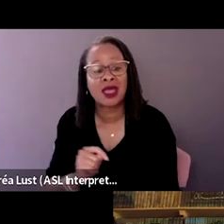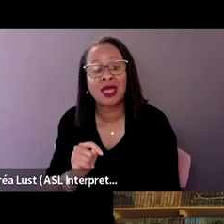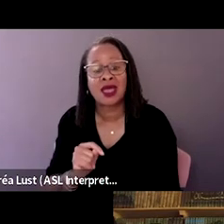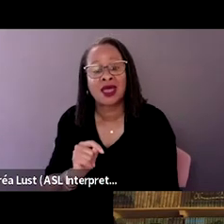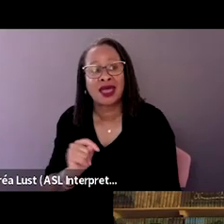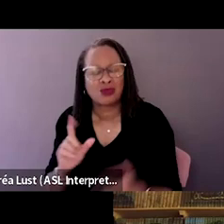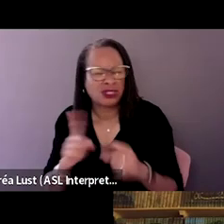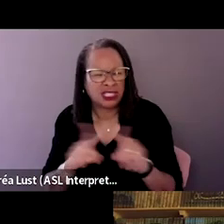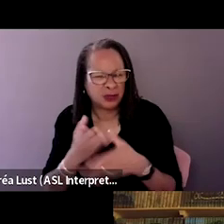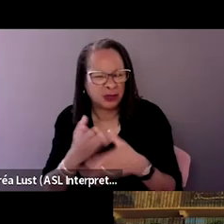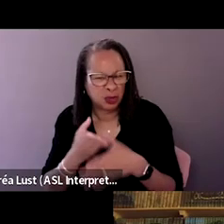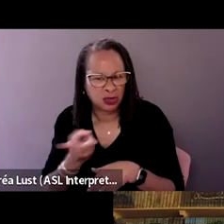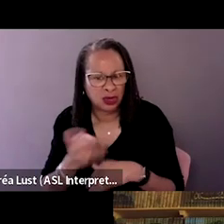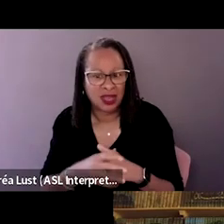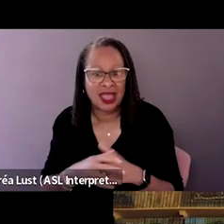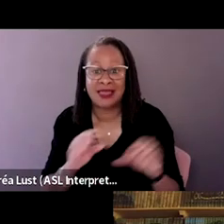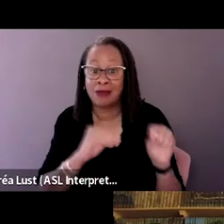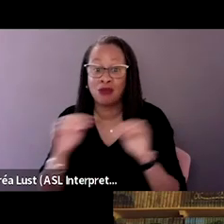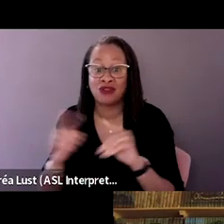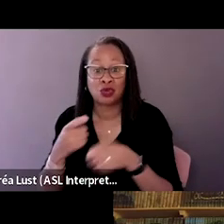allowed you to think differently about documentaries?